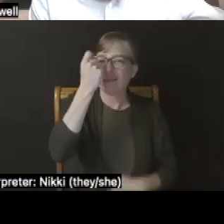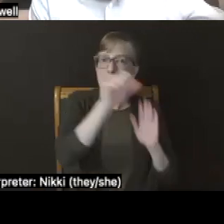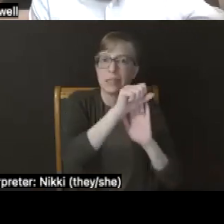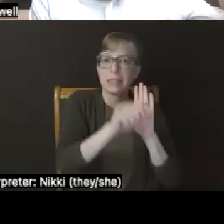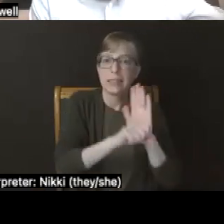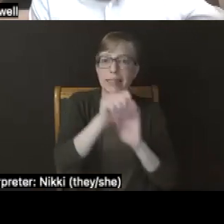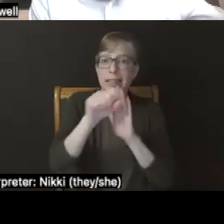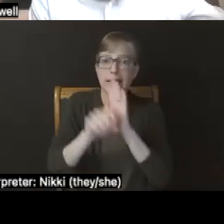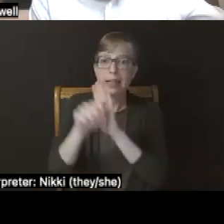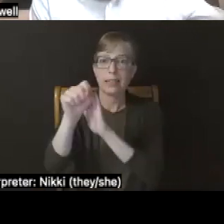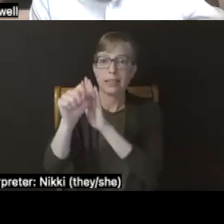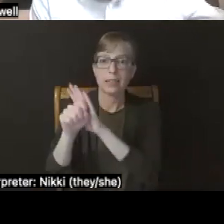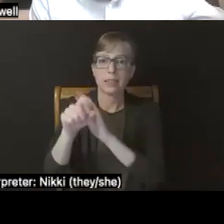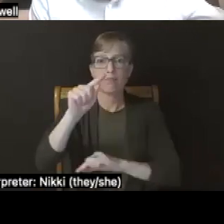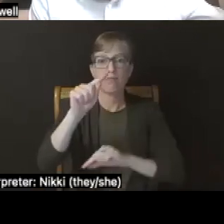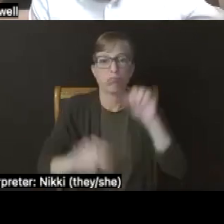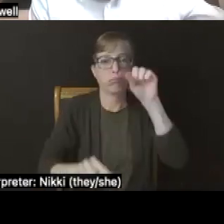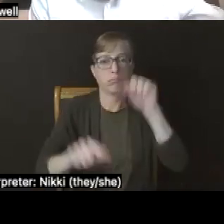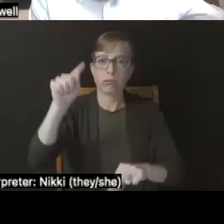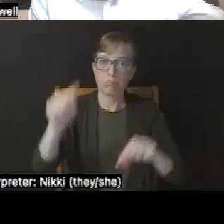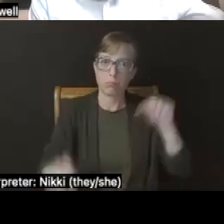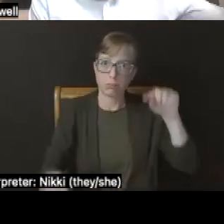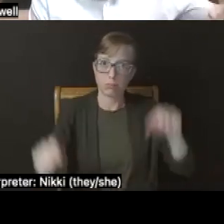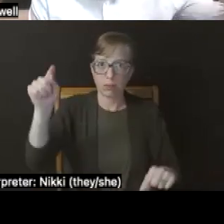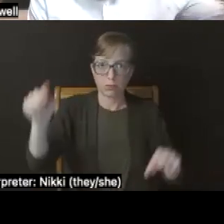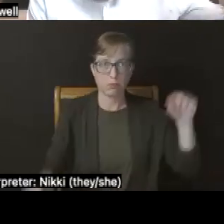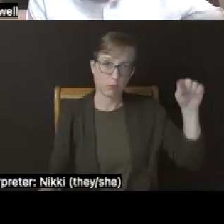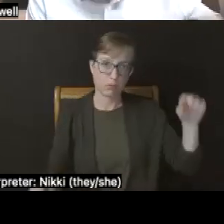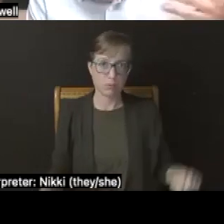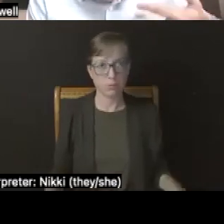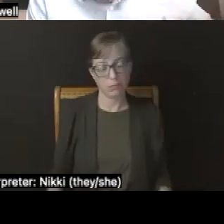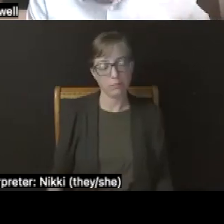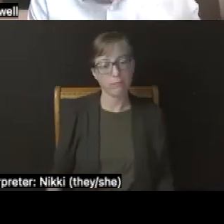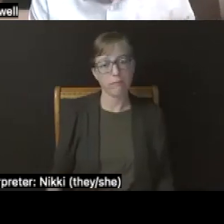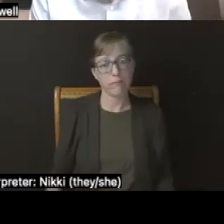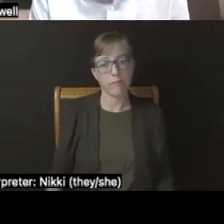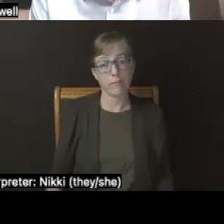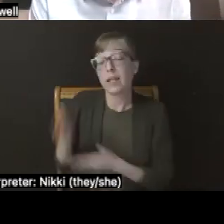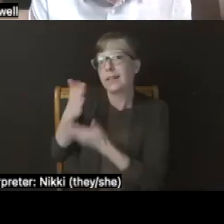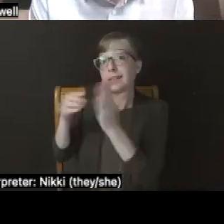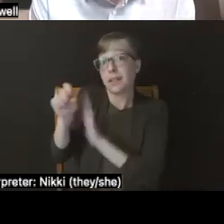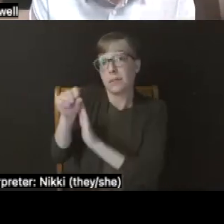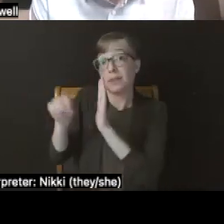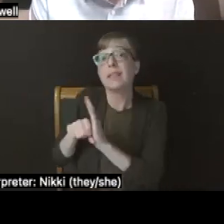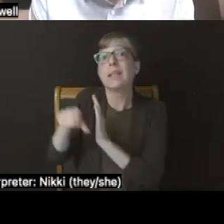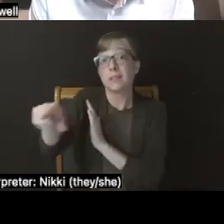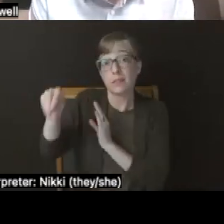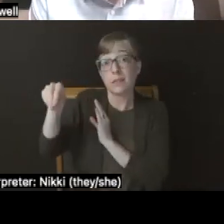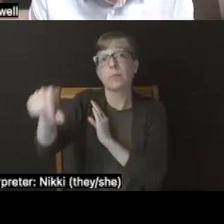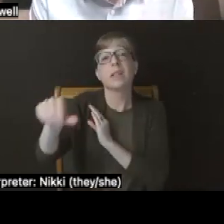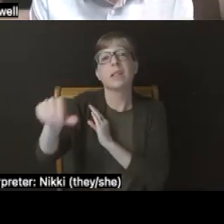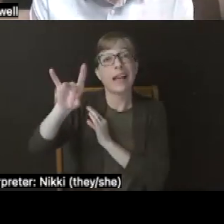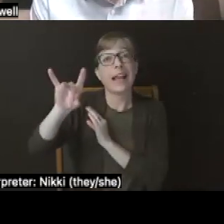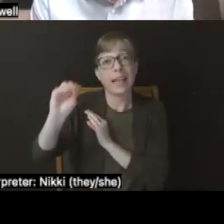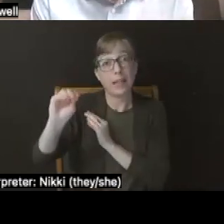There's some states that spend 80% in the community and other states that are still